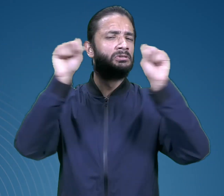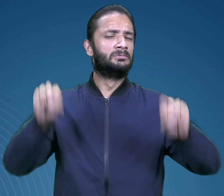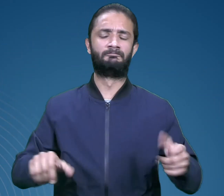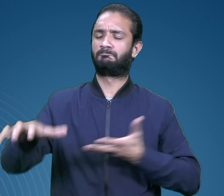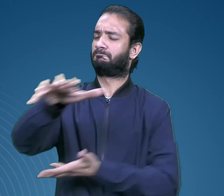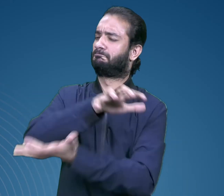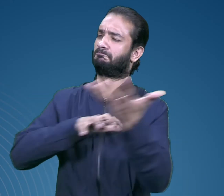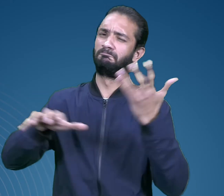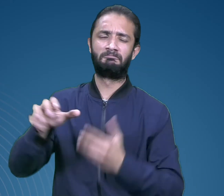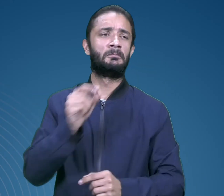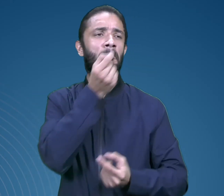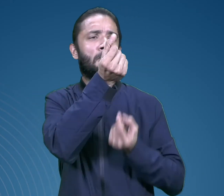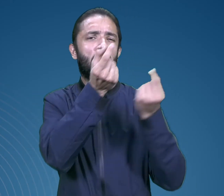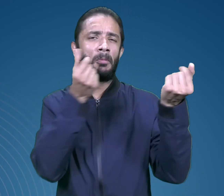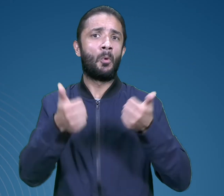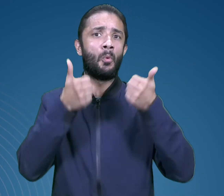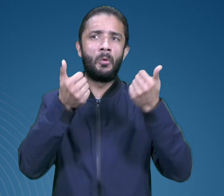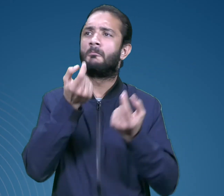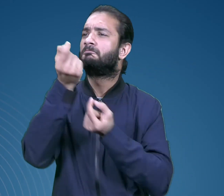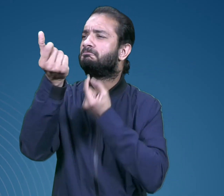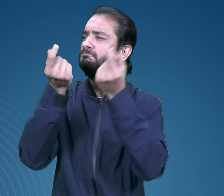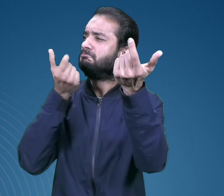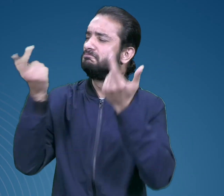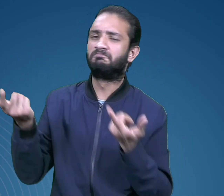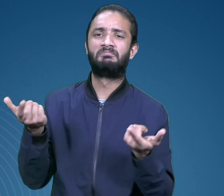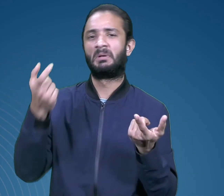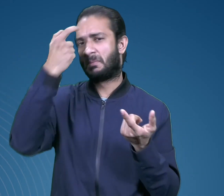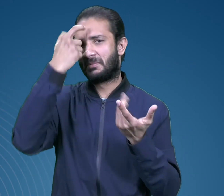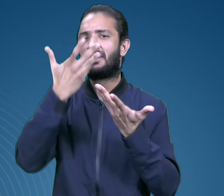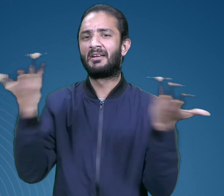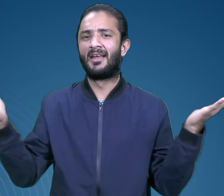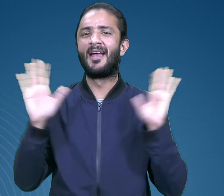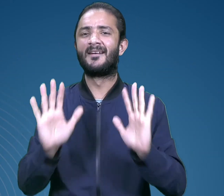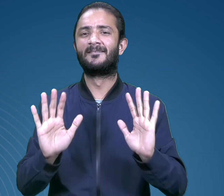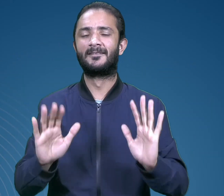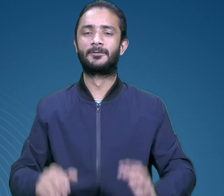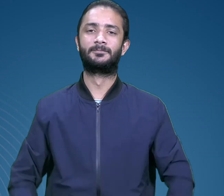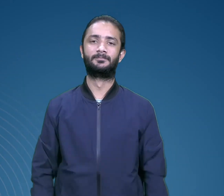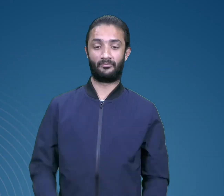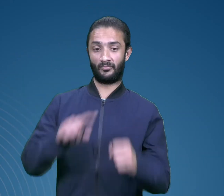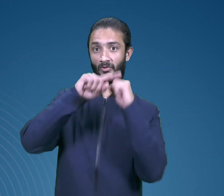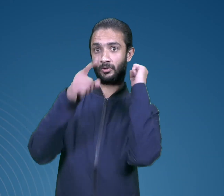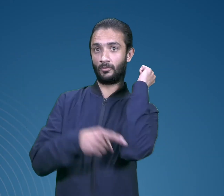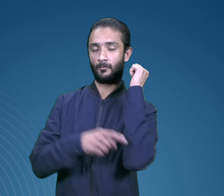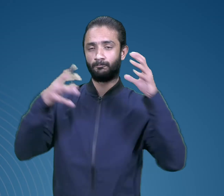Unfortunately majority of schools fail to accommodate the accessibility needs of deaf students.